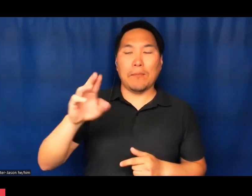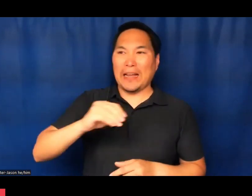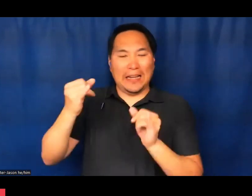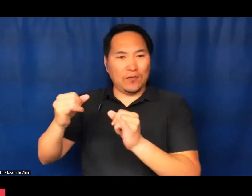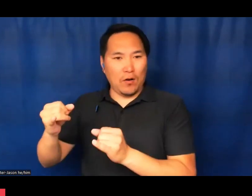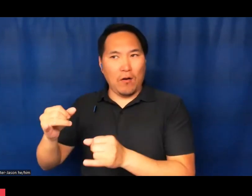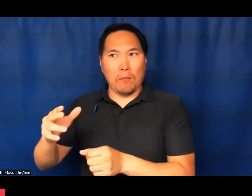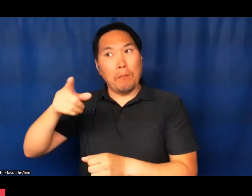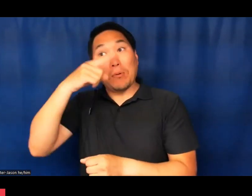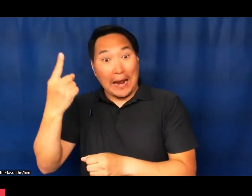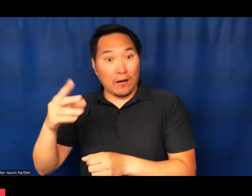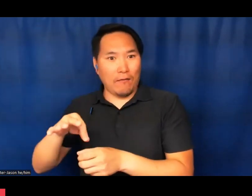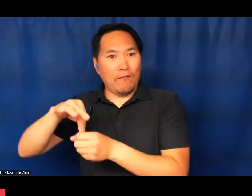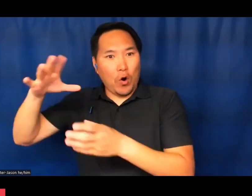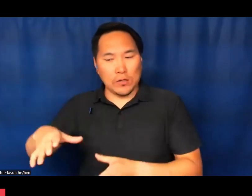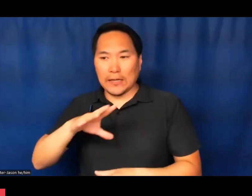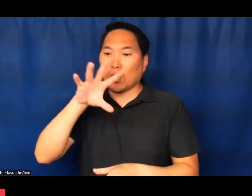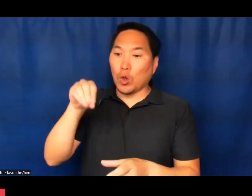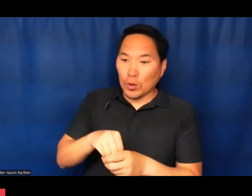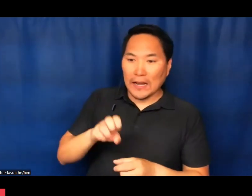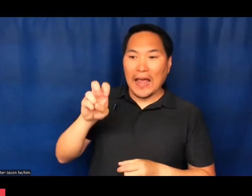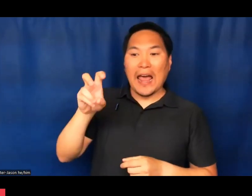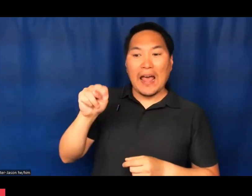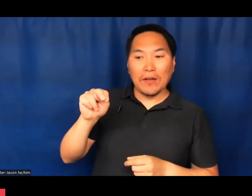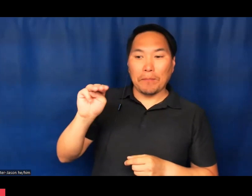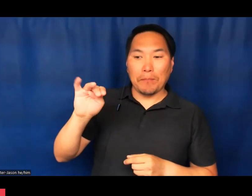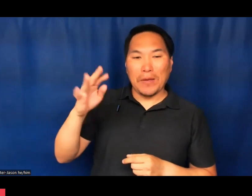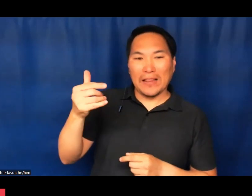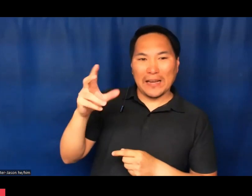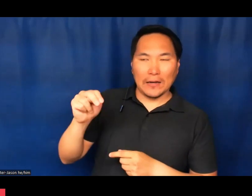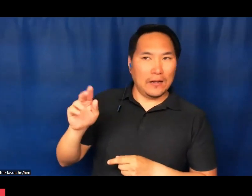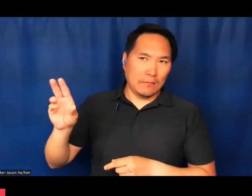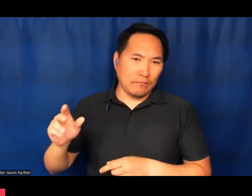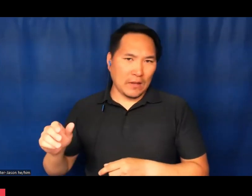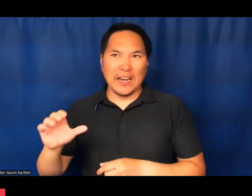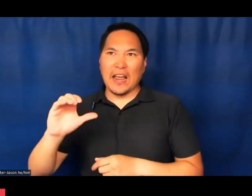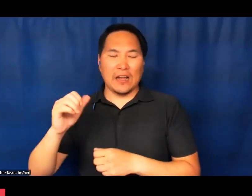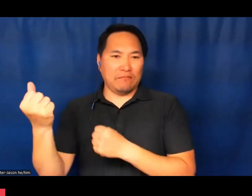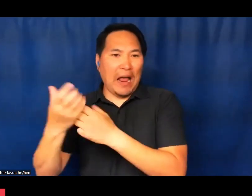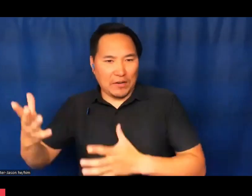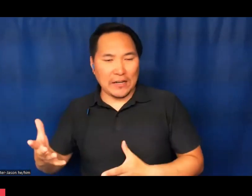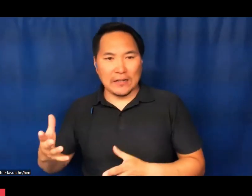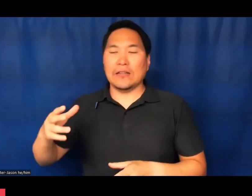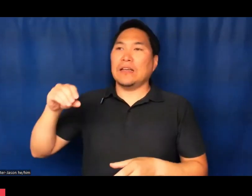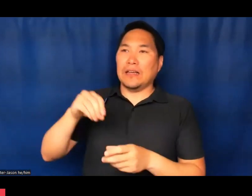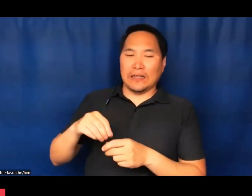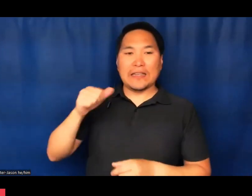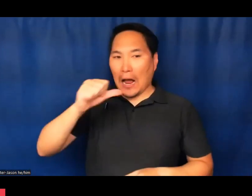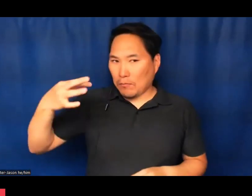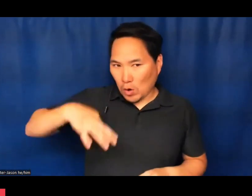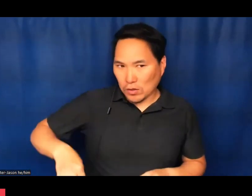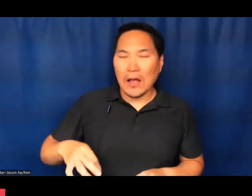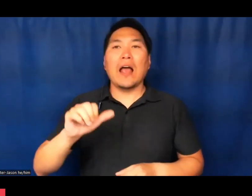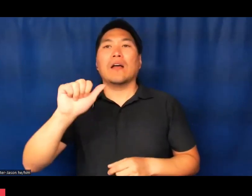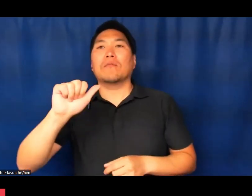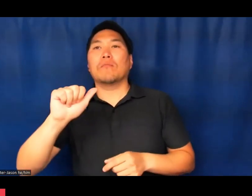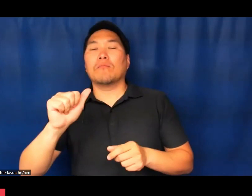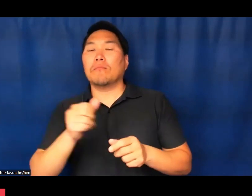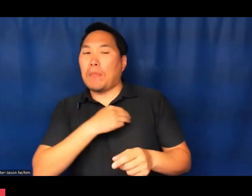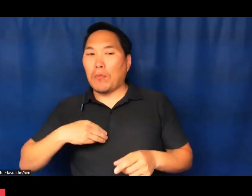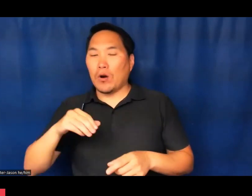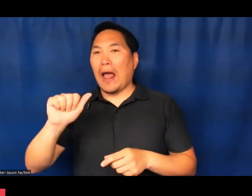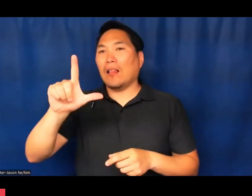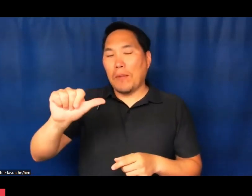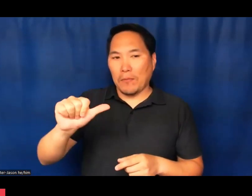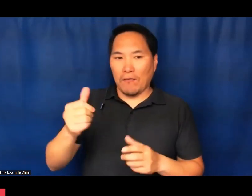Alabama and Evan Milligan an activist, Alabama forward brought this suit, this section to